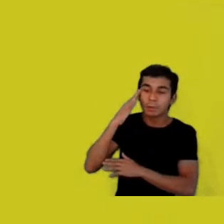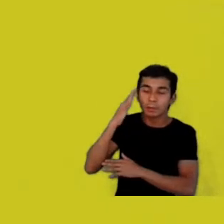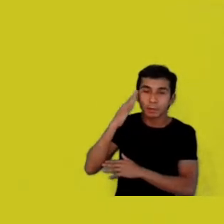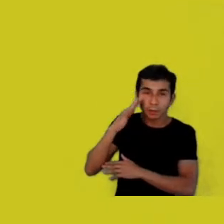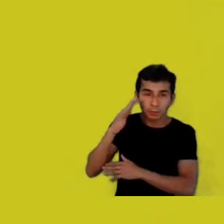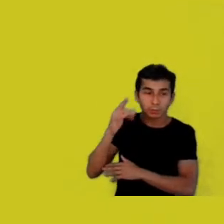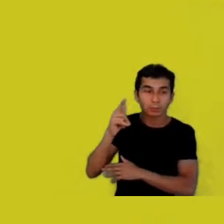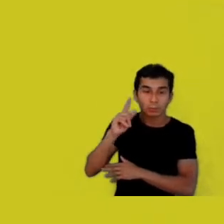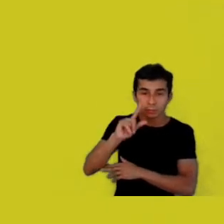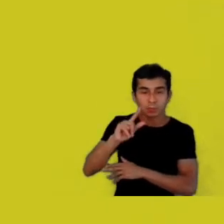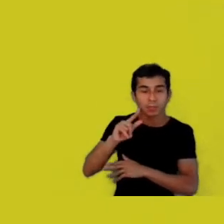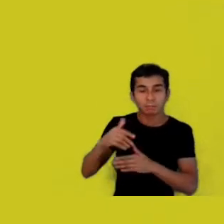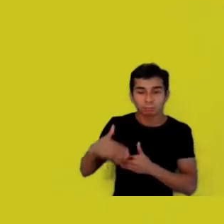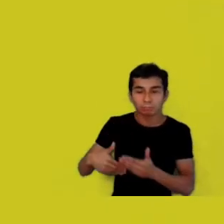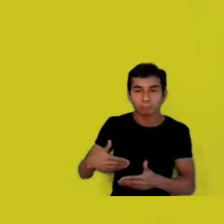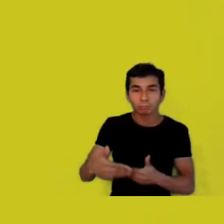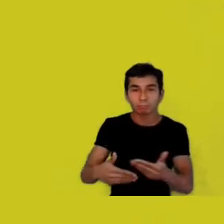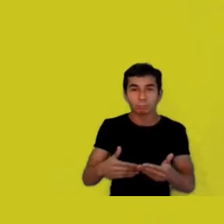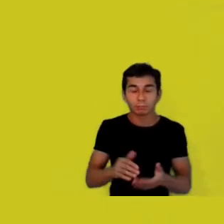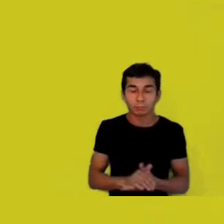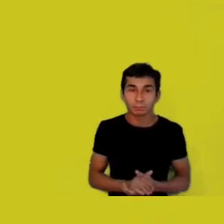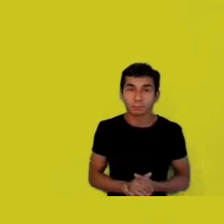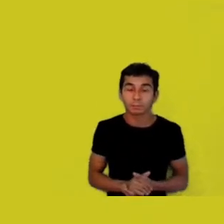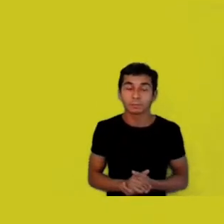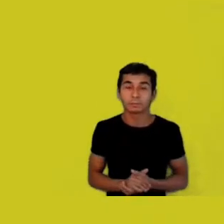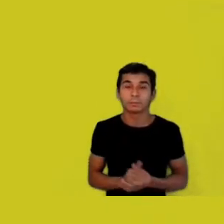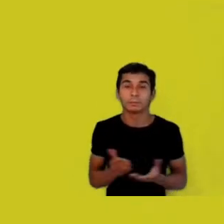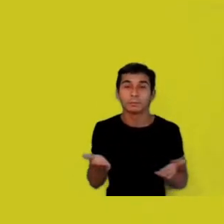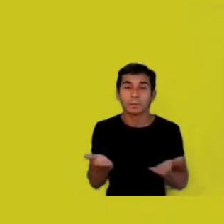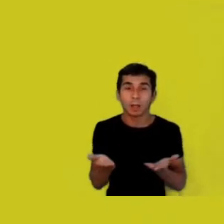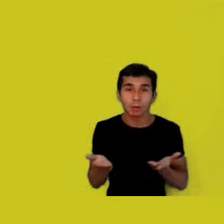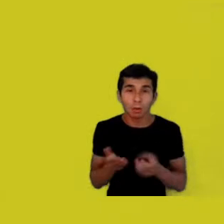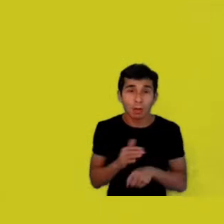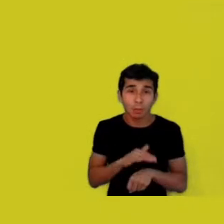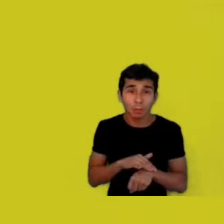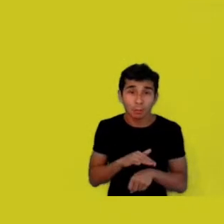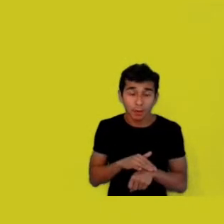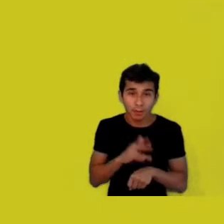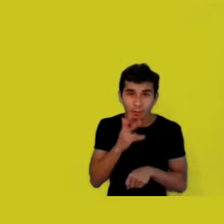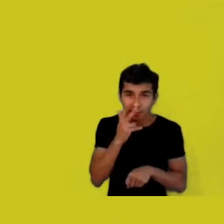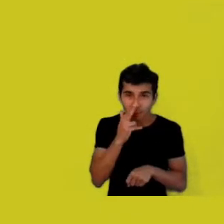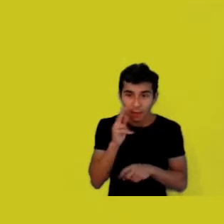And I think we live in a moment when circles are deeply weakened.